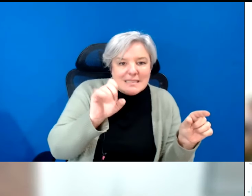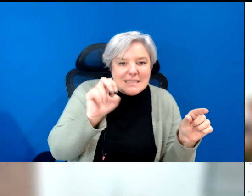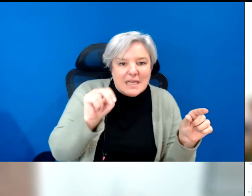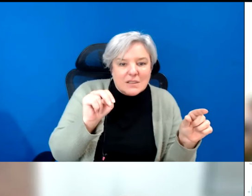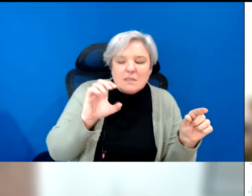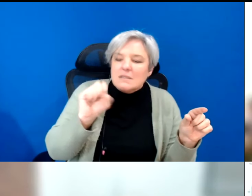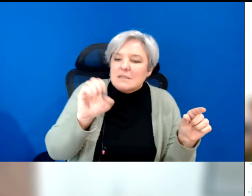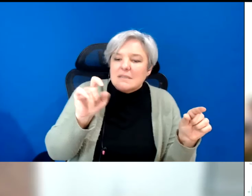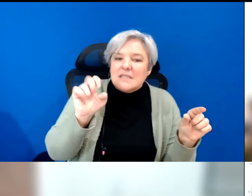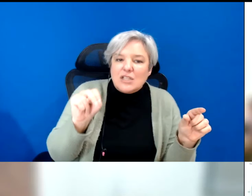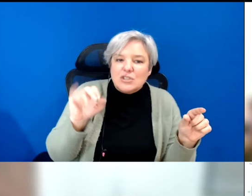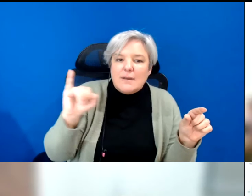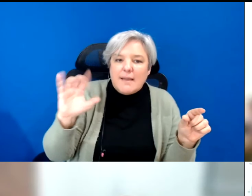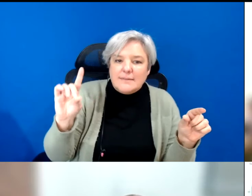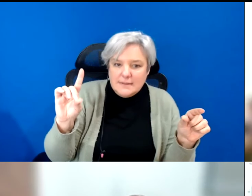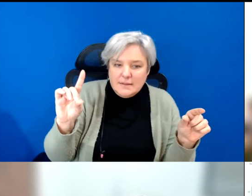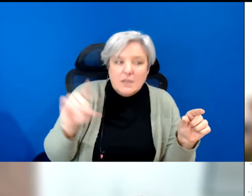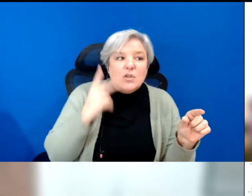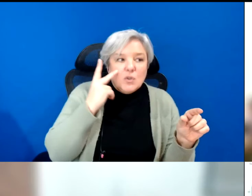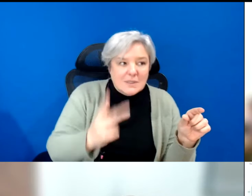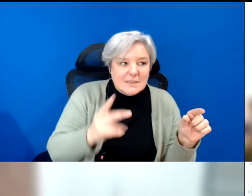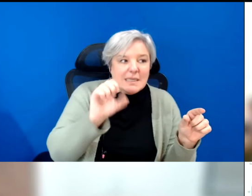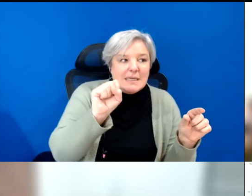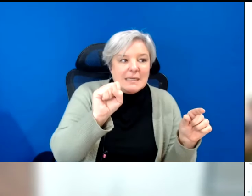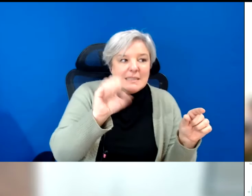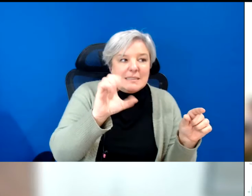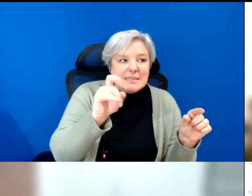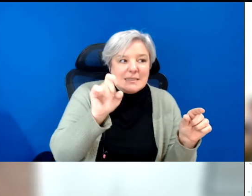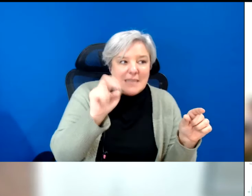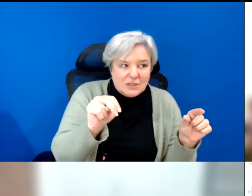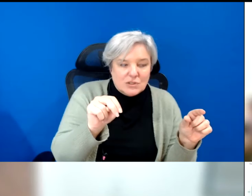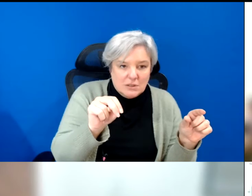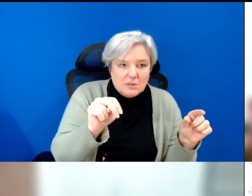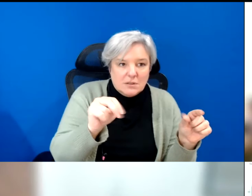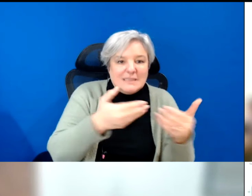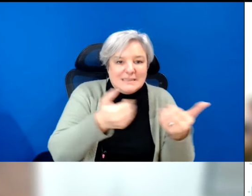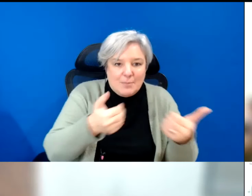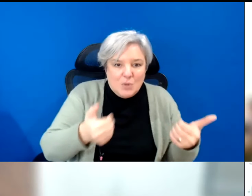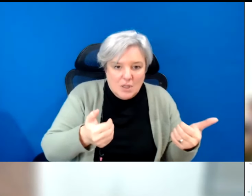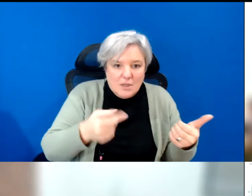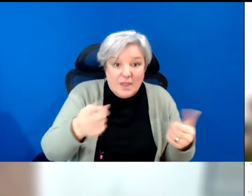So you will see the sections will be different for the separate sections that you've cross listed into one course.